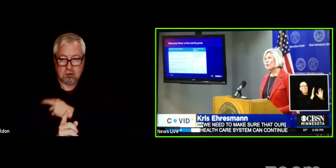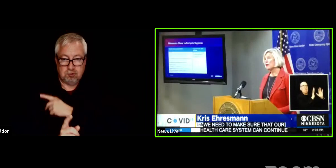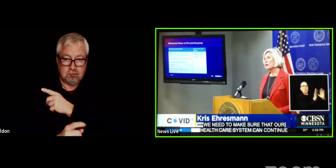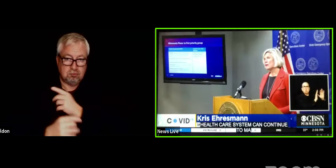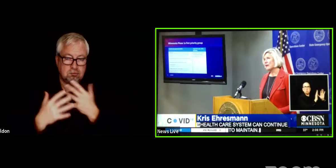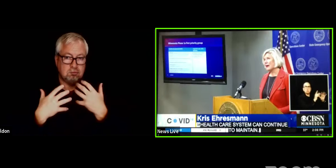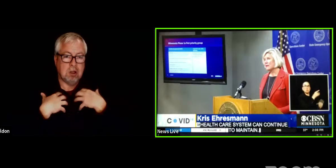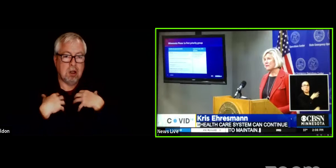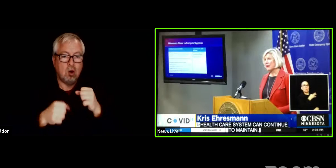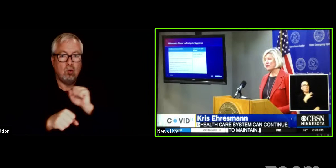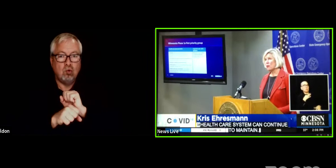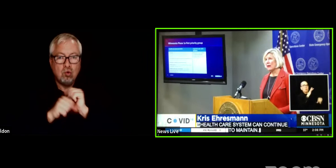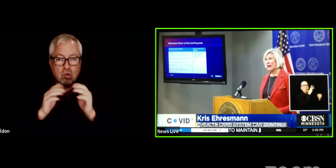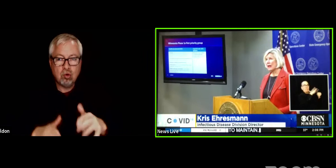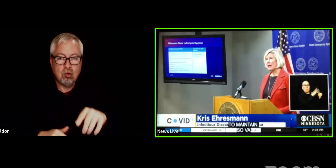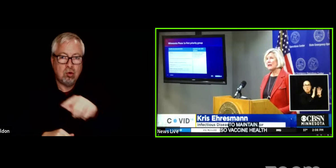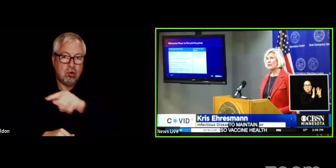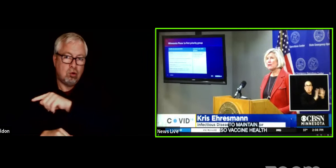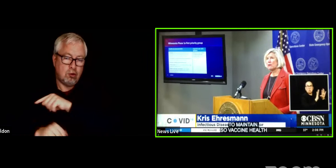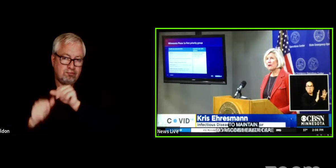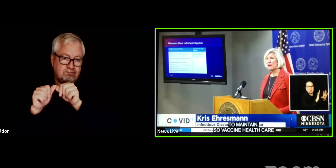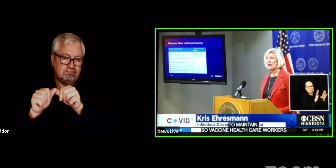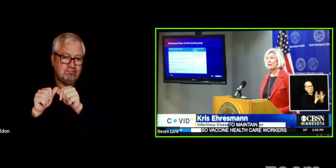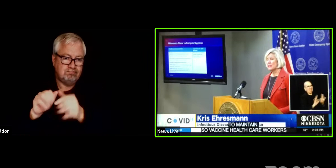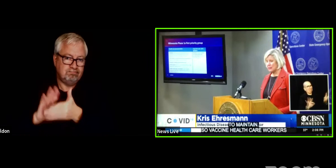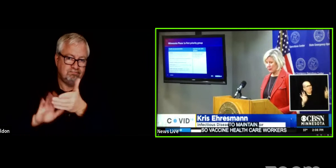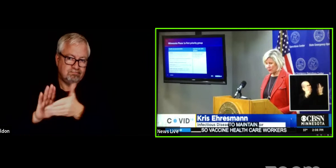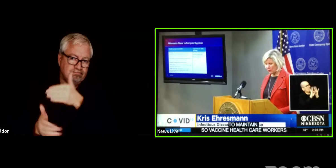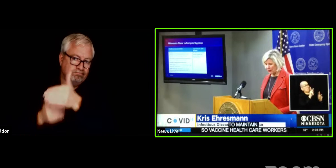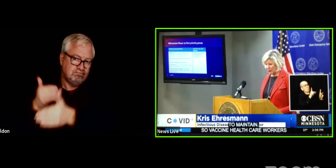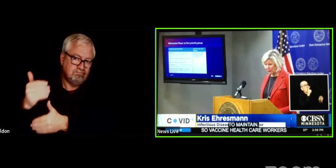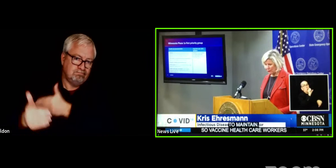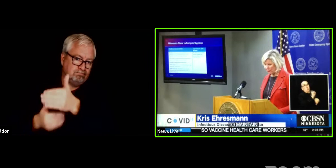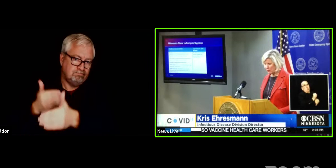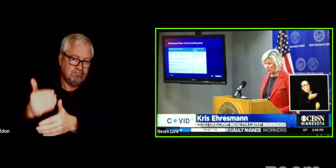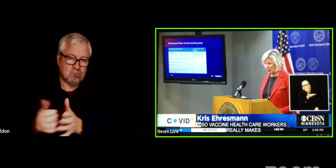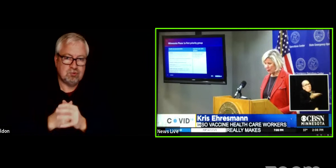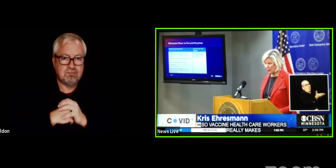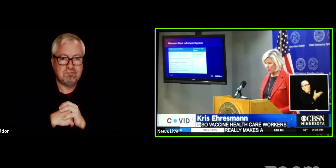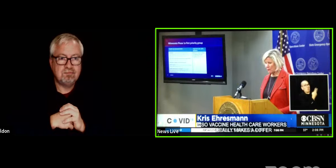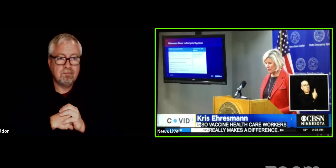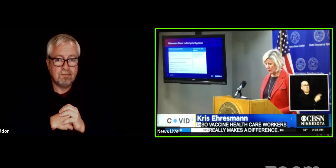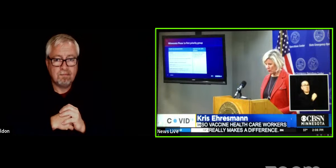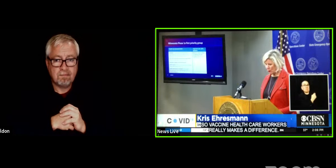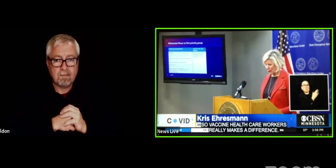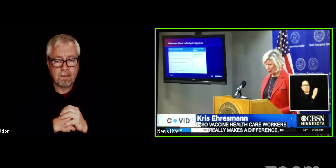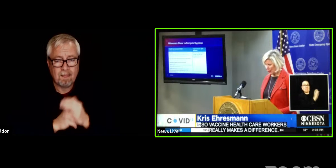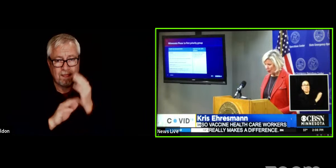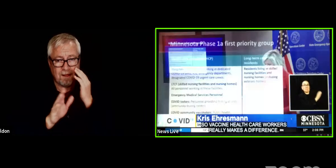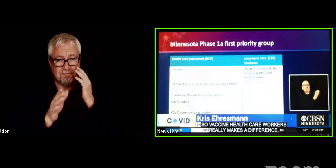SO WE LOOKED AT PHASE 1A IN THREE TIERS. SO IN THE FIRST PRIORITY GROUP FOR PHASE 1A,